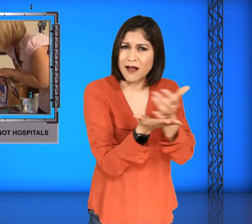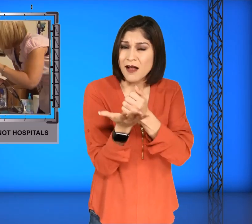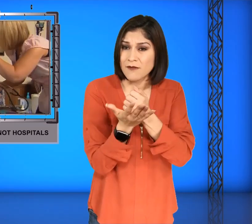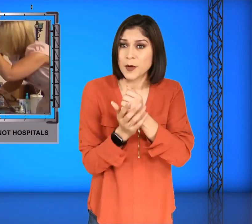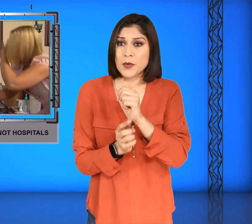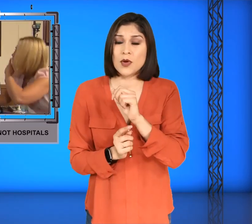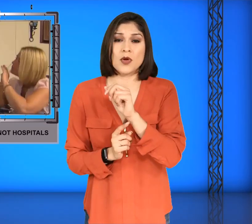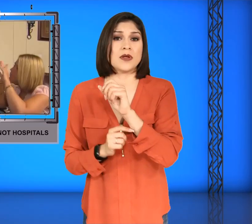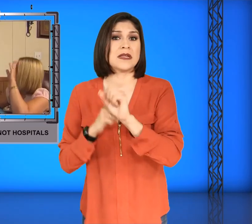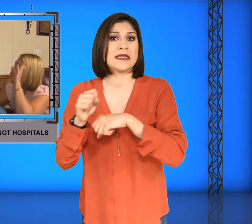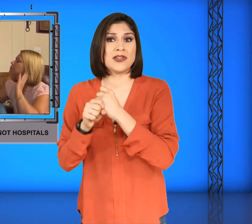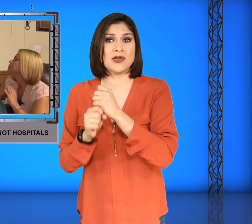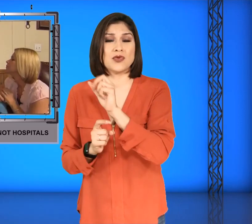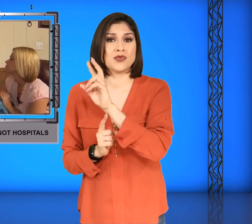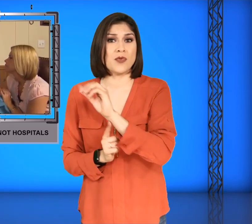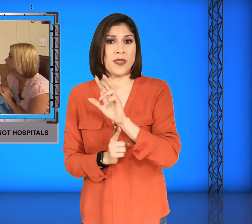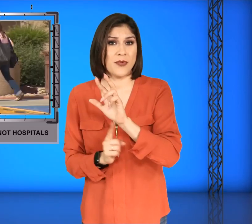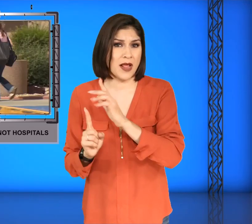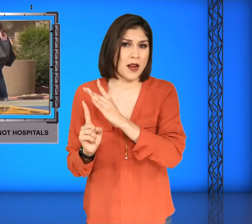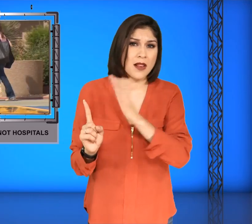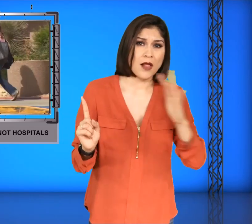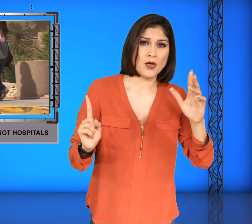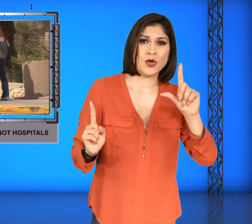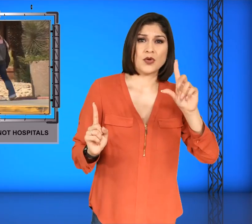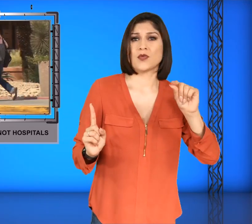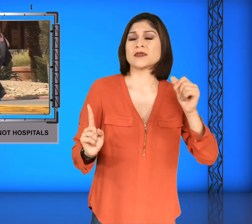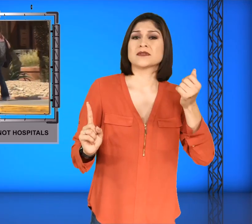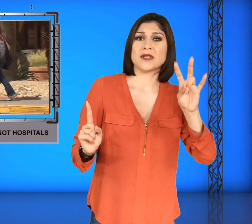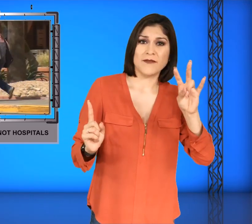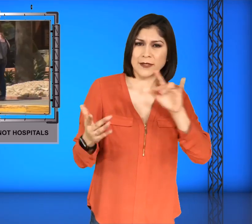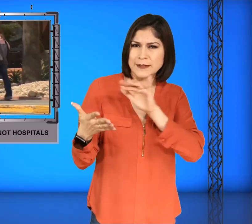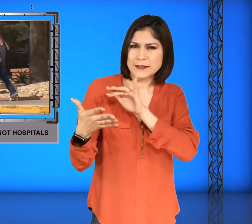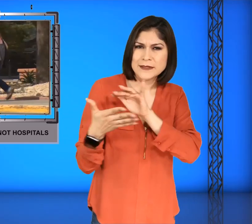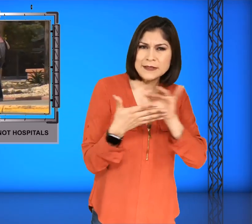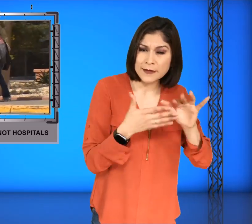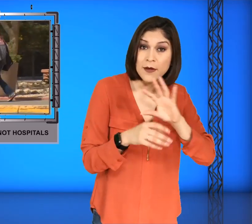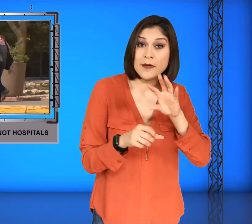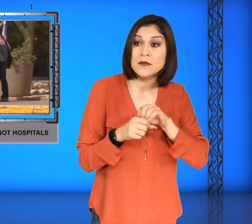National Center for Health Statistics.